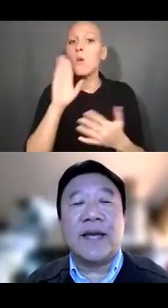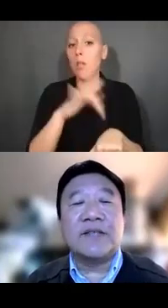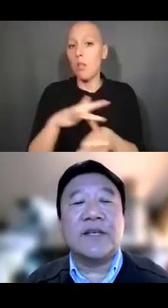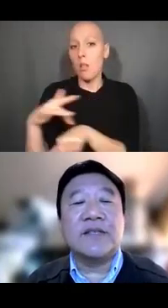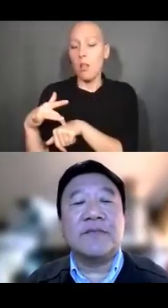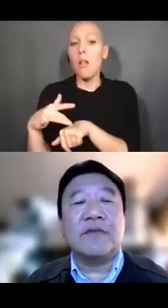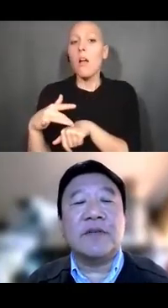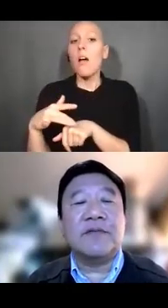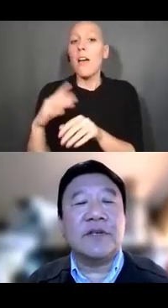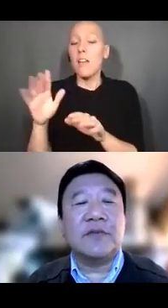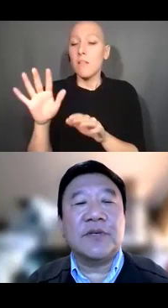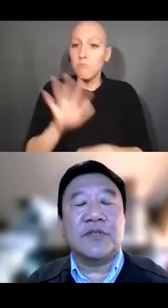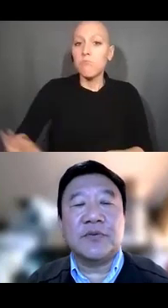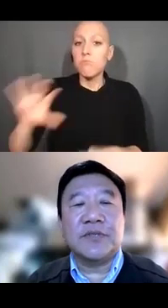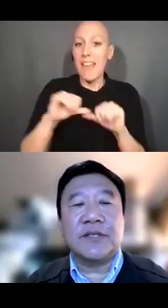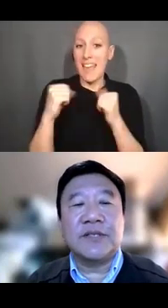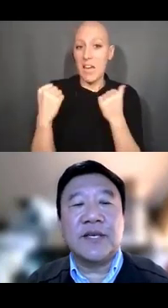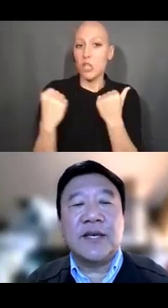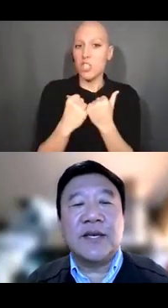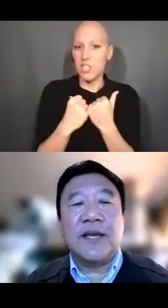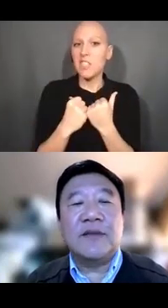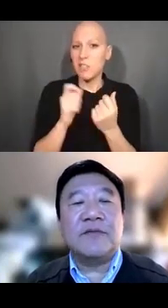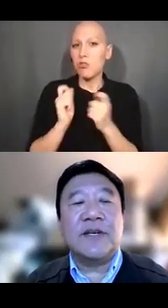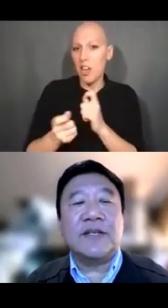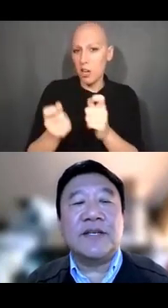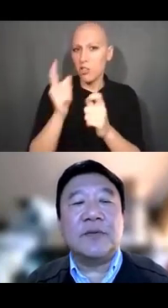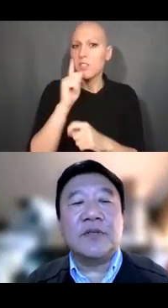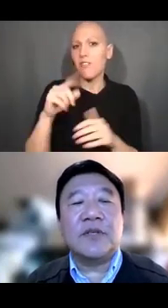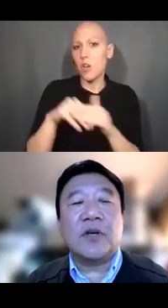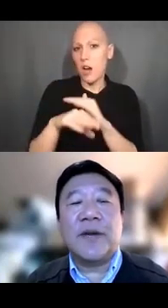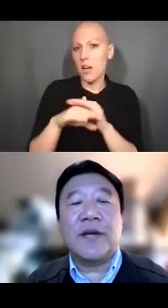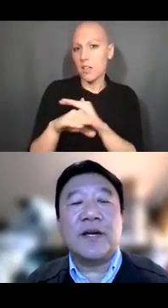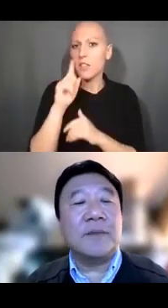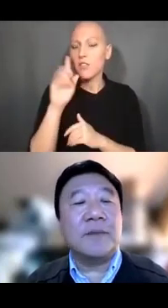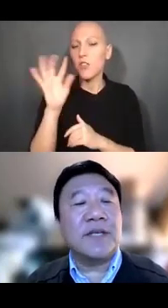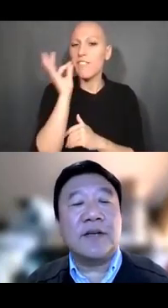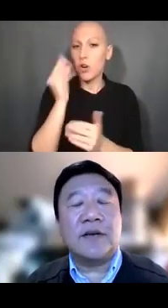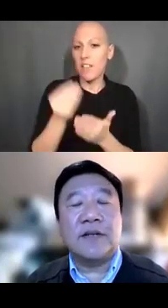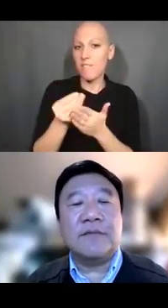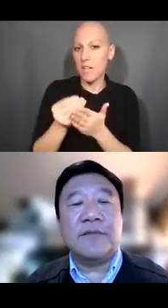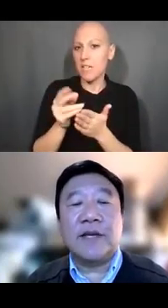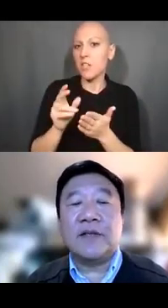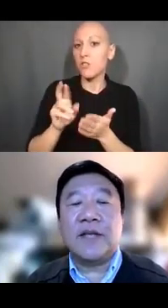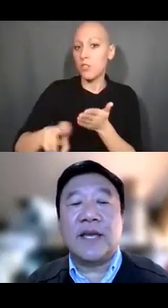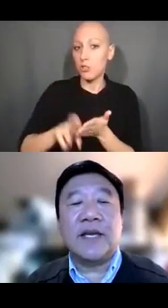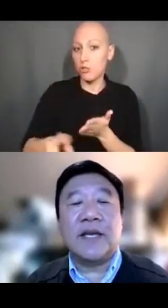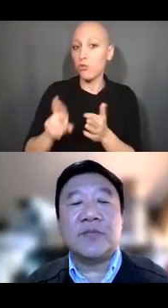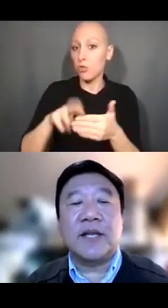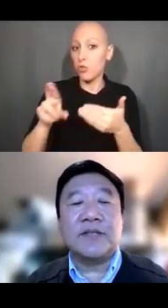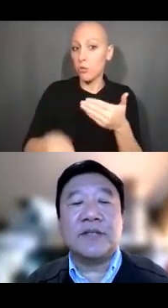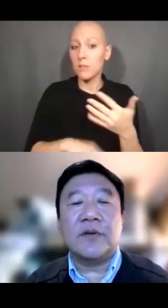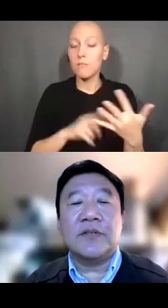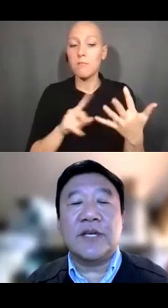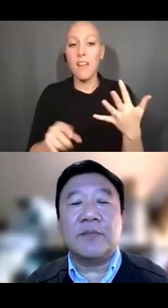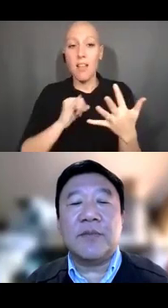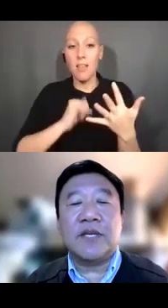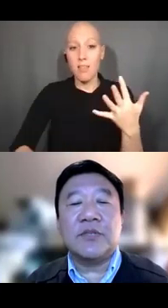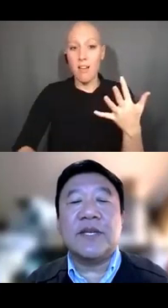Access of Federally Funded Research Results. And then finally, we'll talk about an update on the Final NIH Policy on Data Management